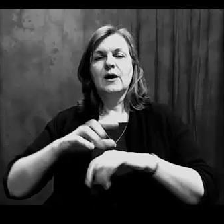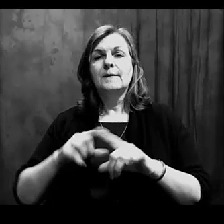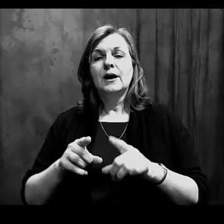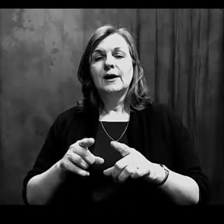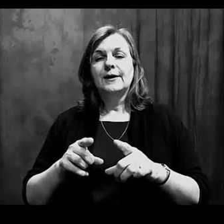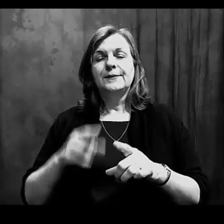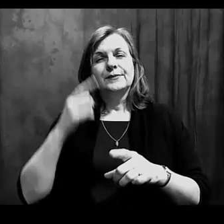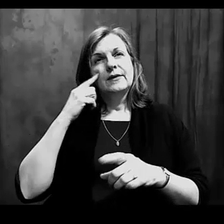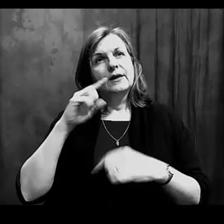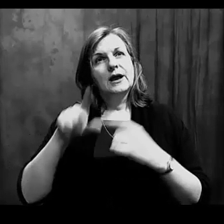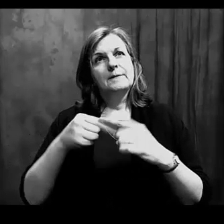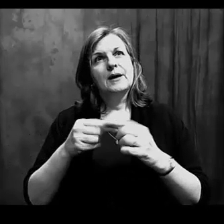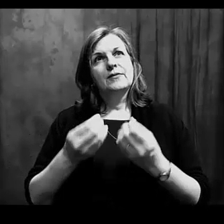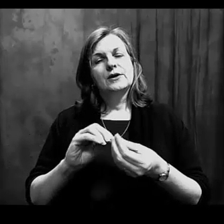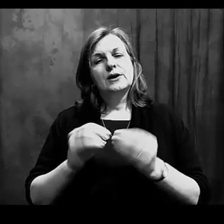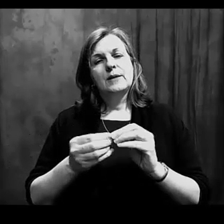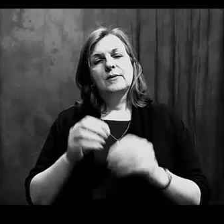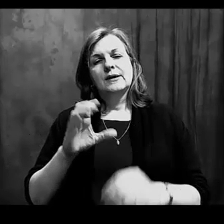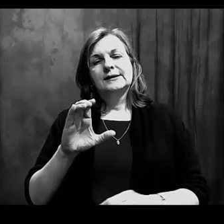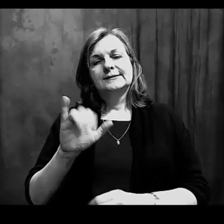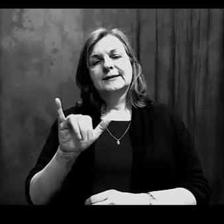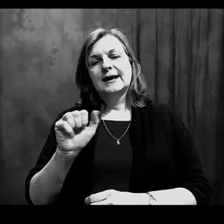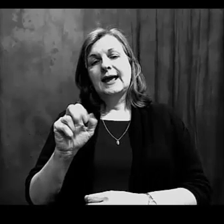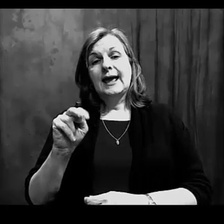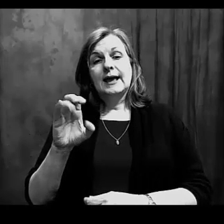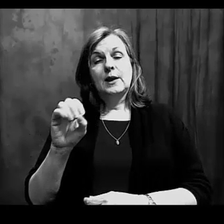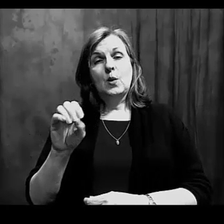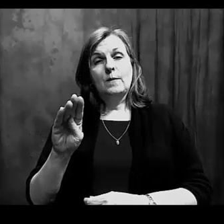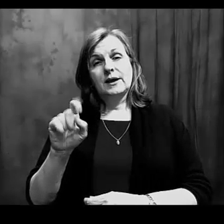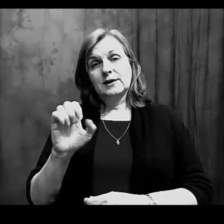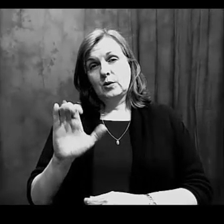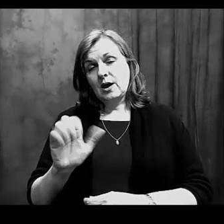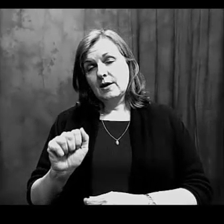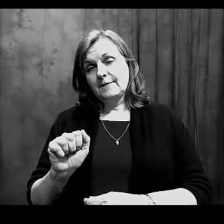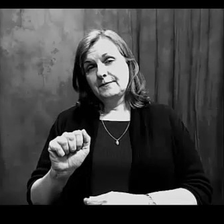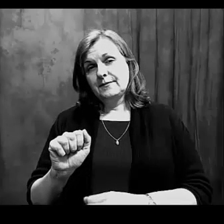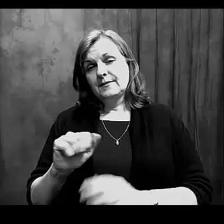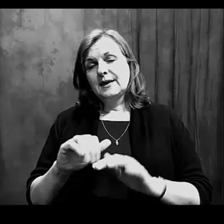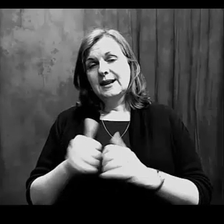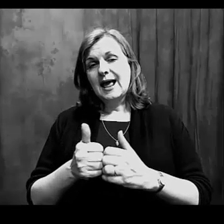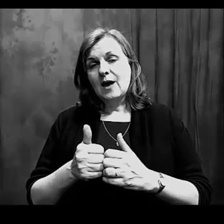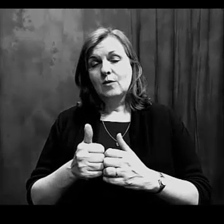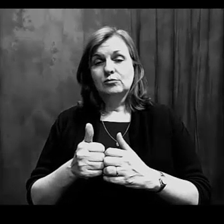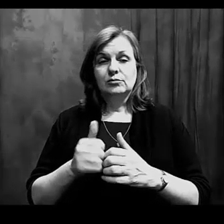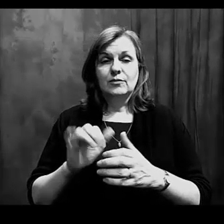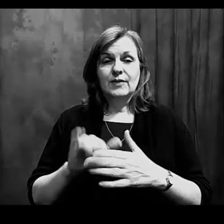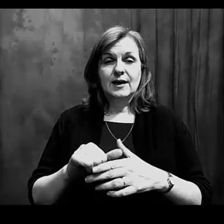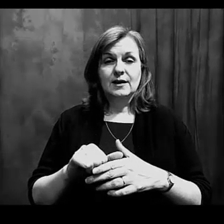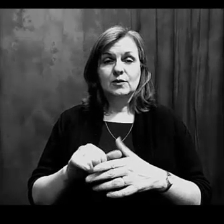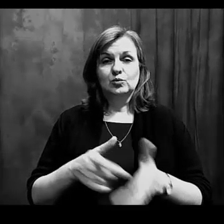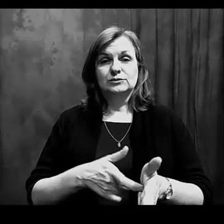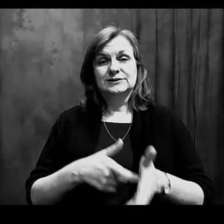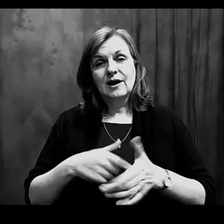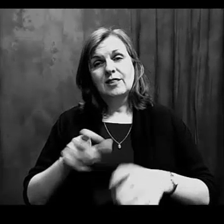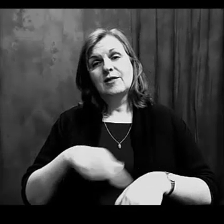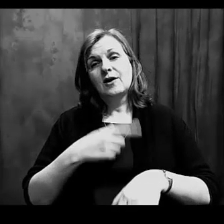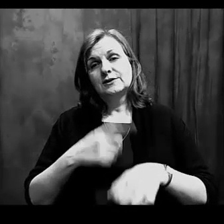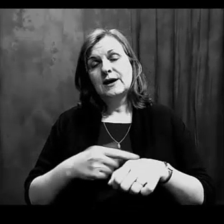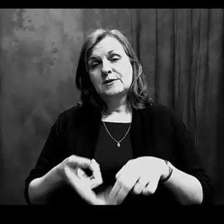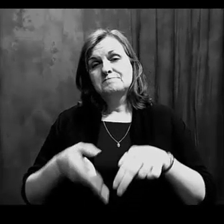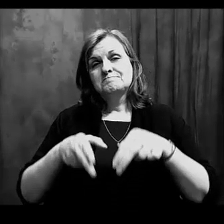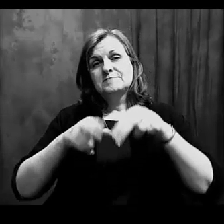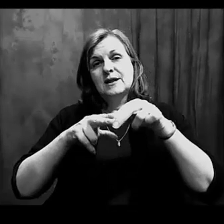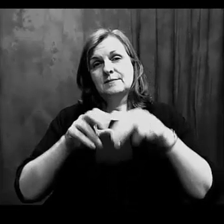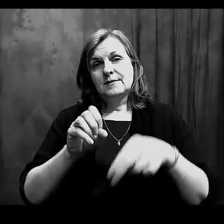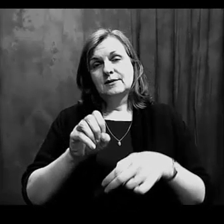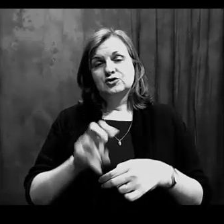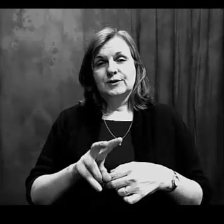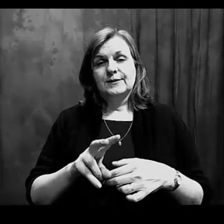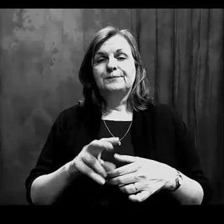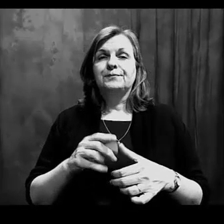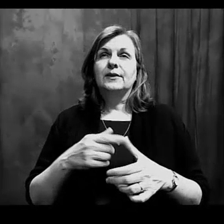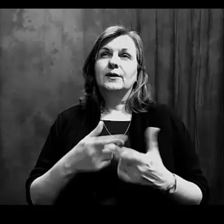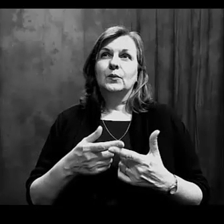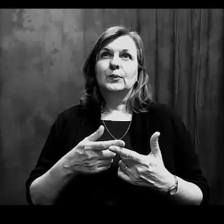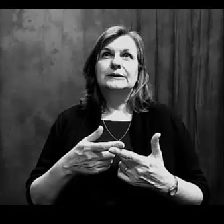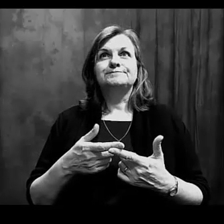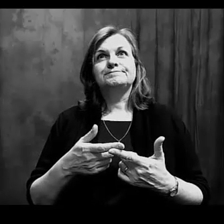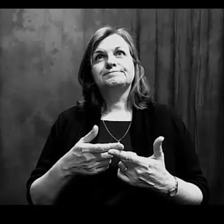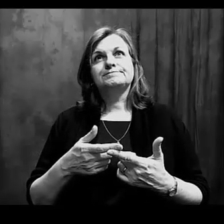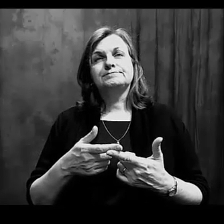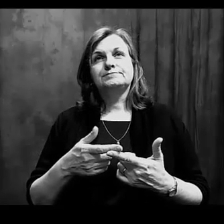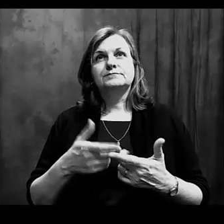think about the number of cyanobacteria and how long this would've taken to build up very very long time - we're actually looking at